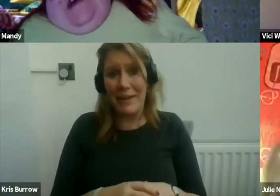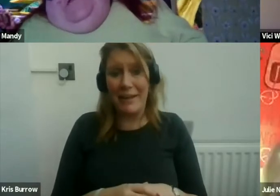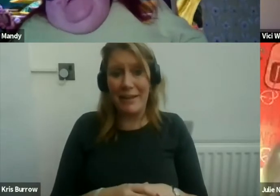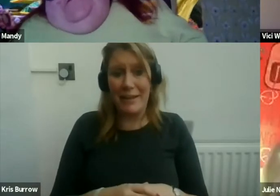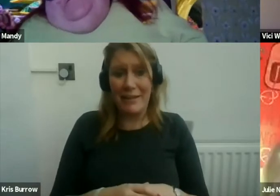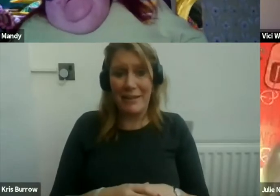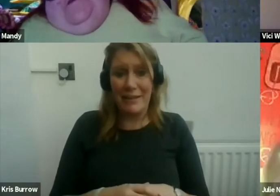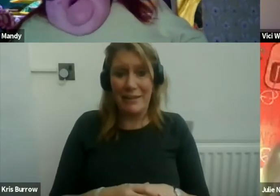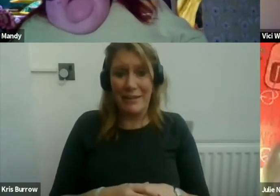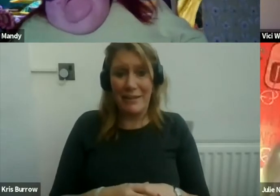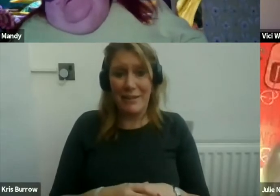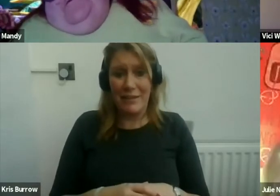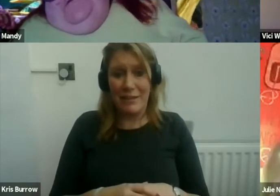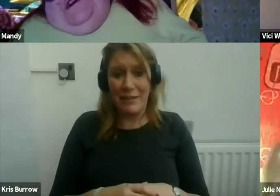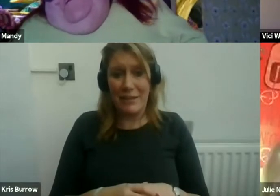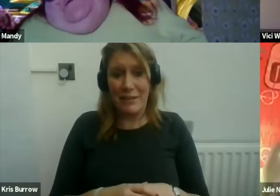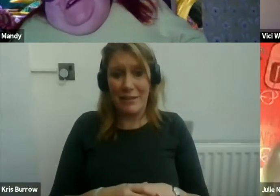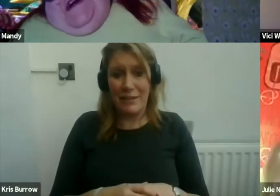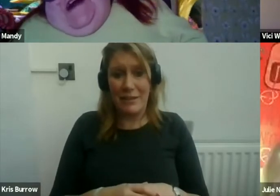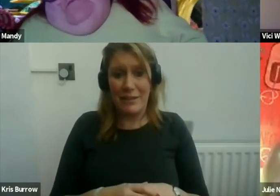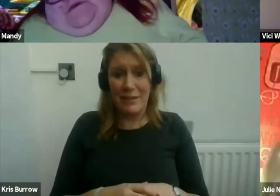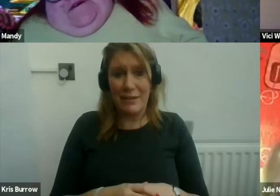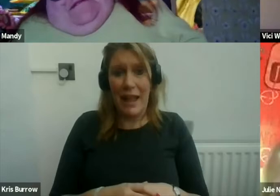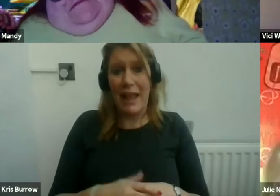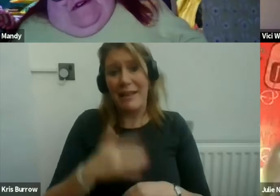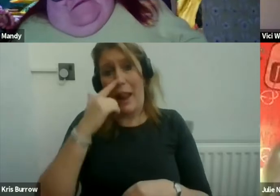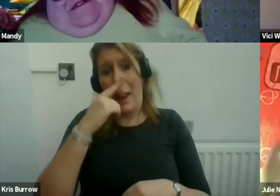the gift of the gab. We have.